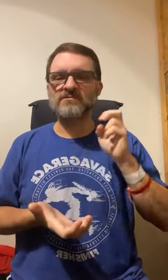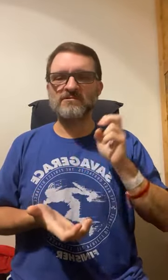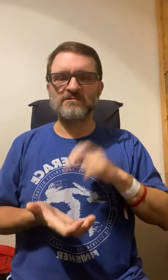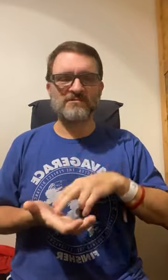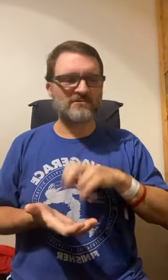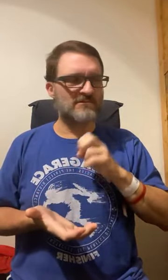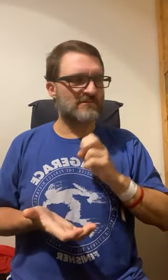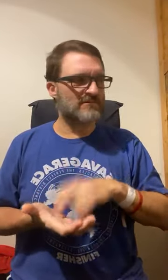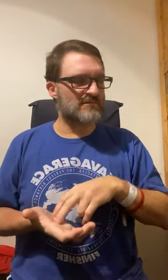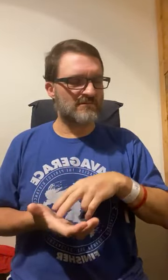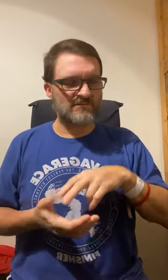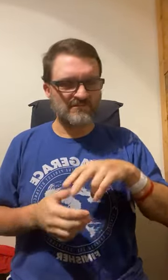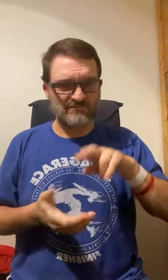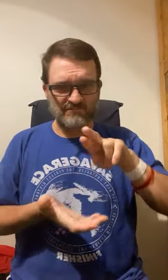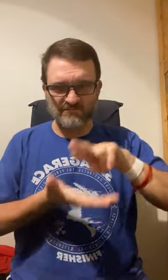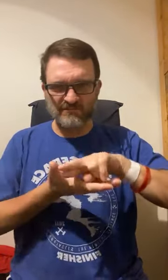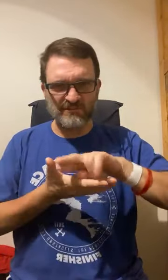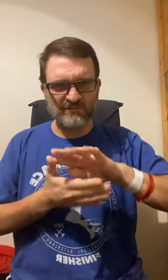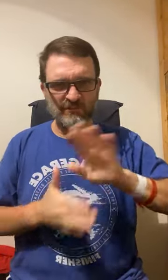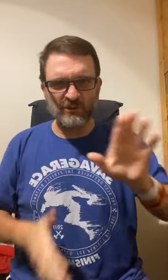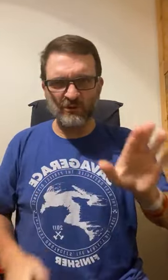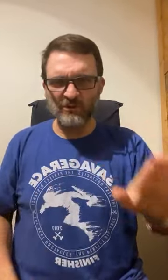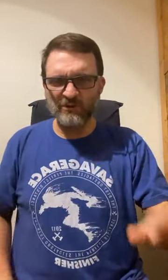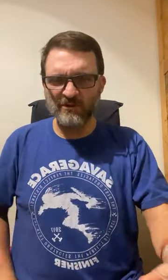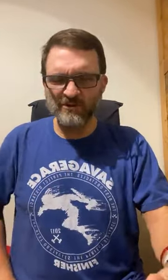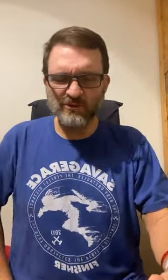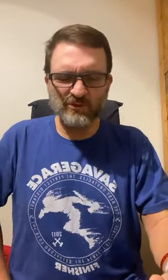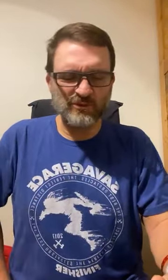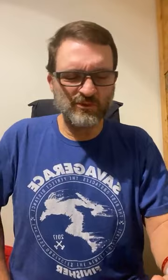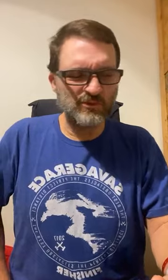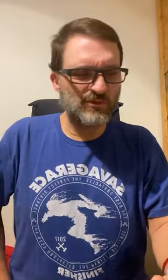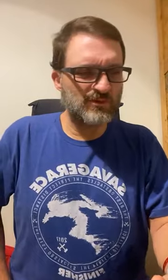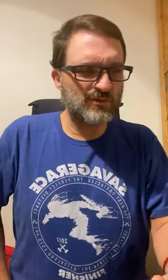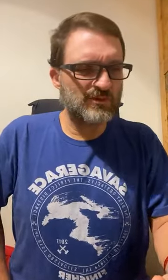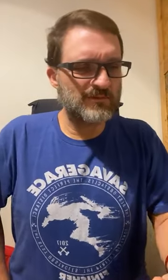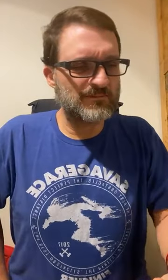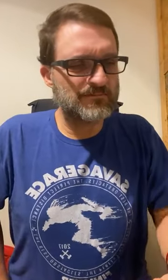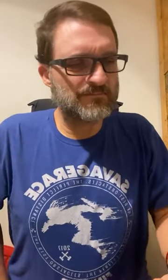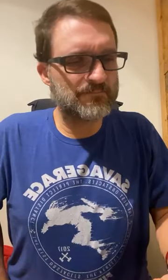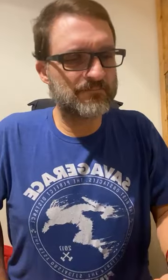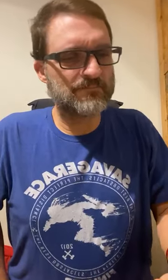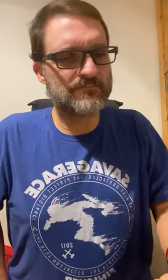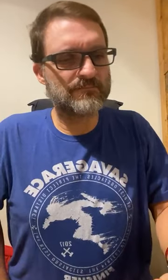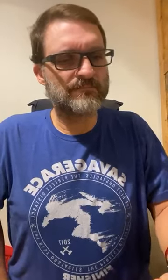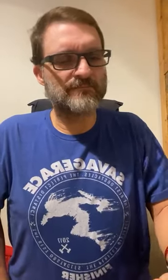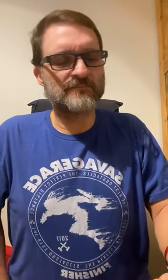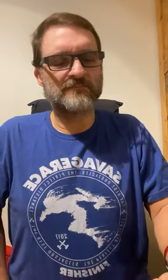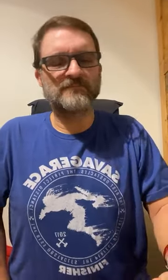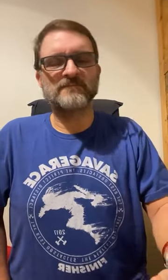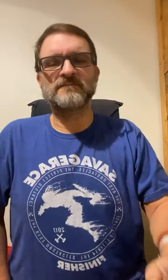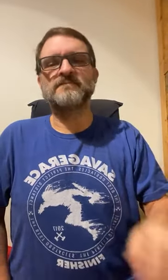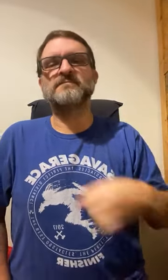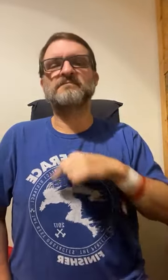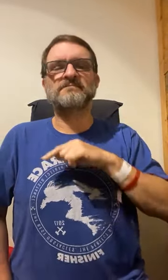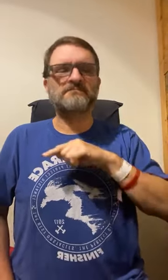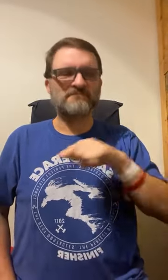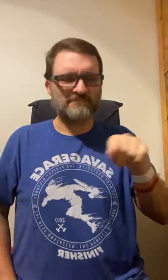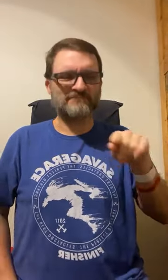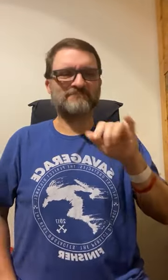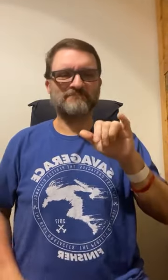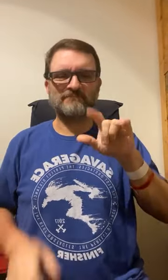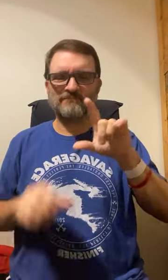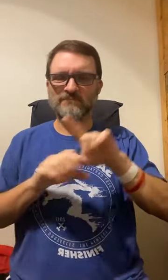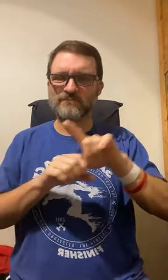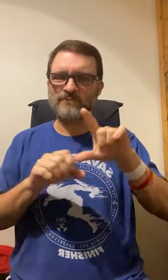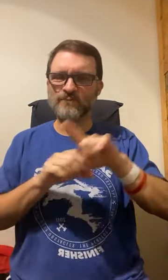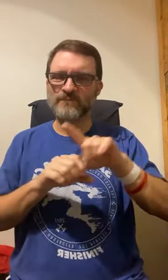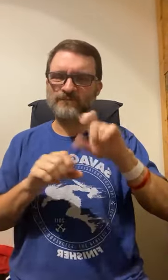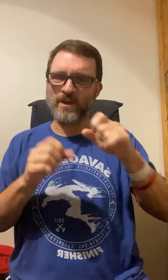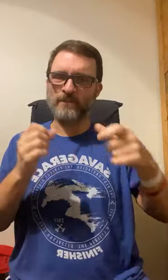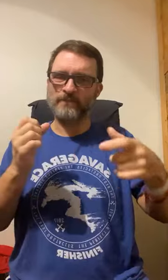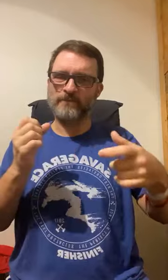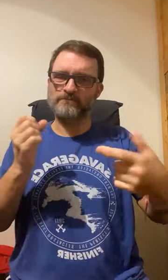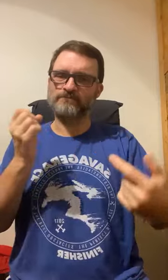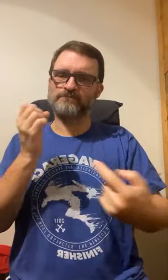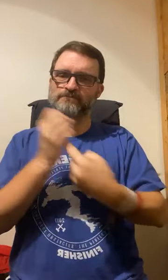I was thrilled to do it. No more staying still on my side any longer.